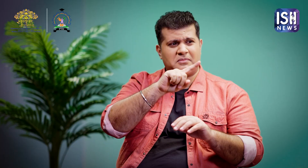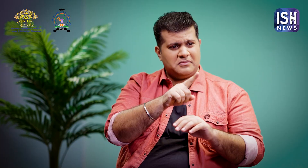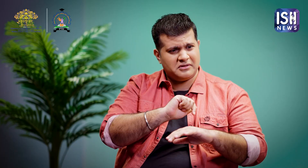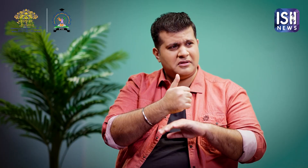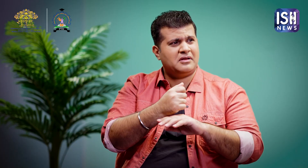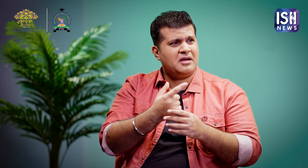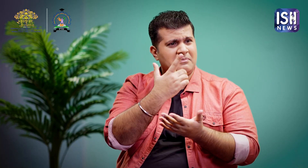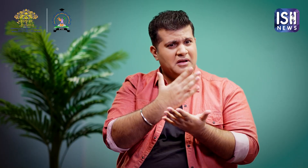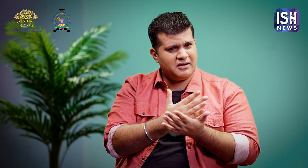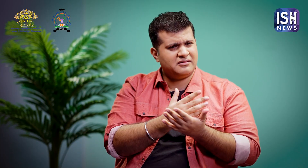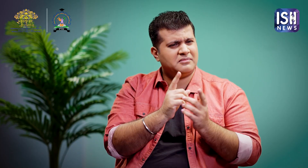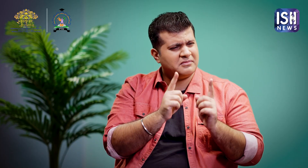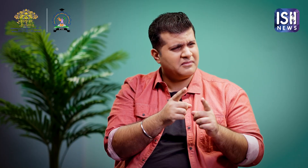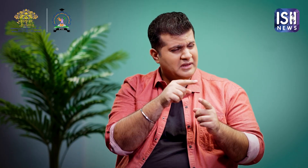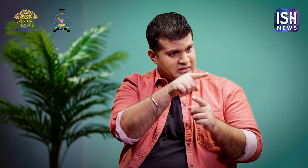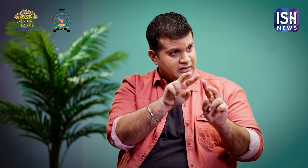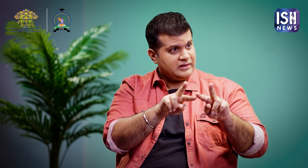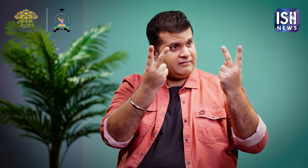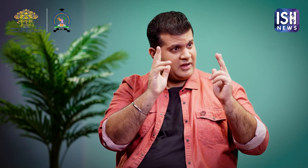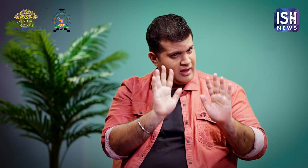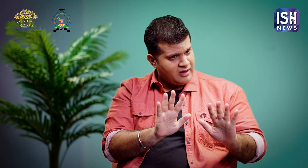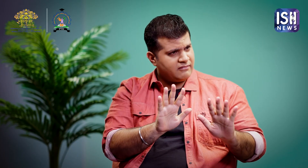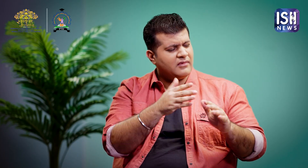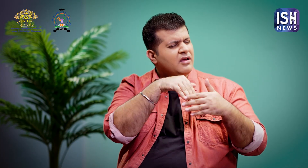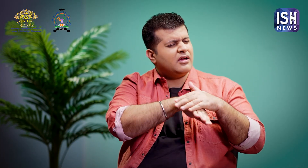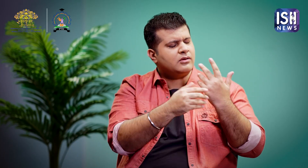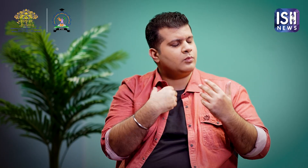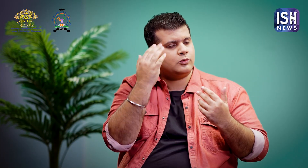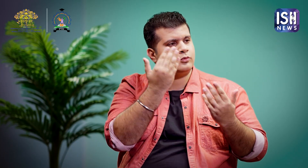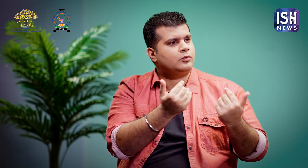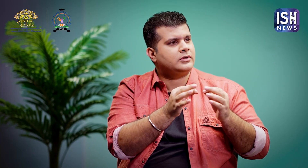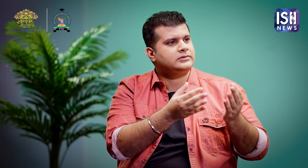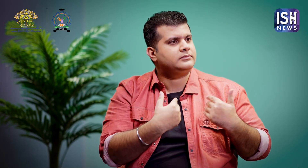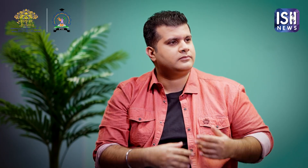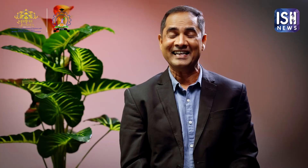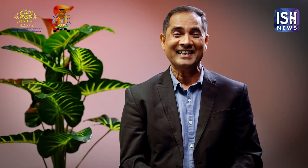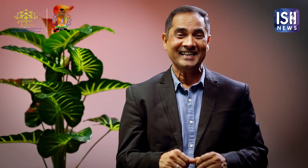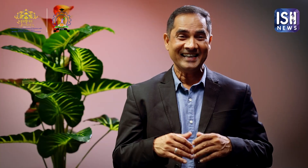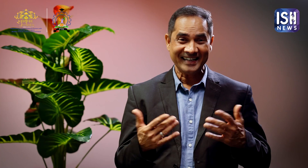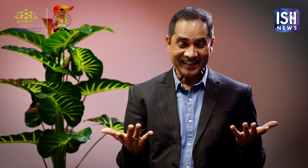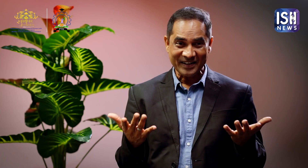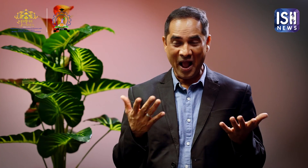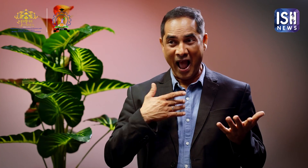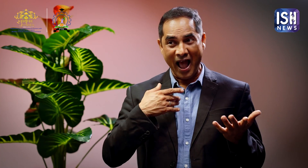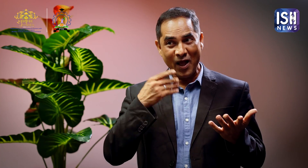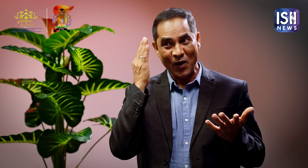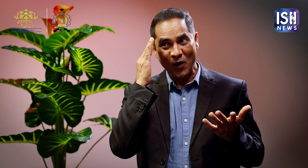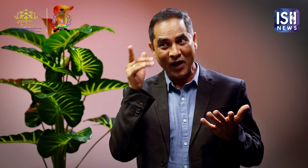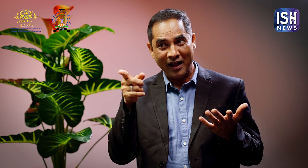What motivated you to establish Happy Hands School? What unique difference does it make? I’d like to understand. Alright! I know what you meant.